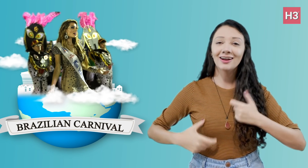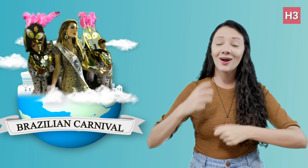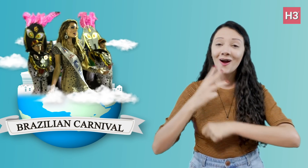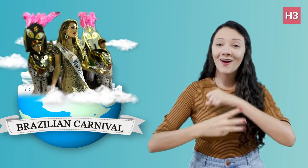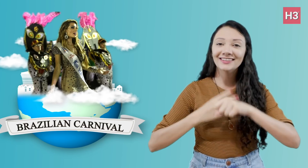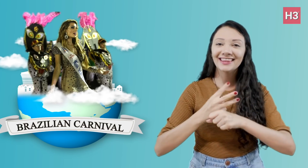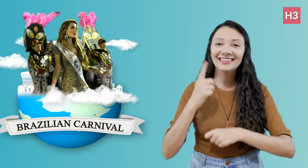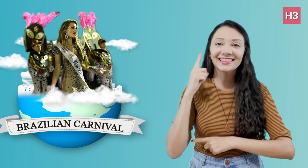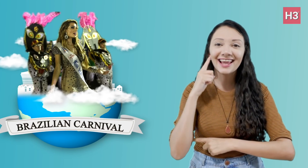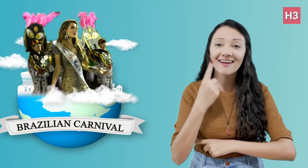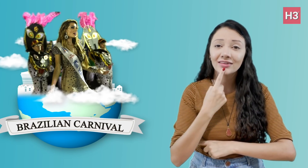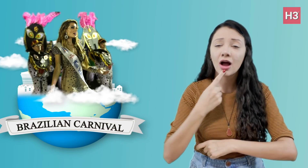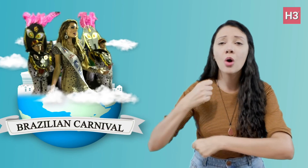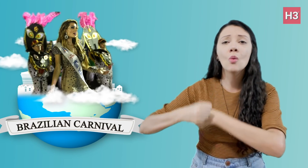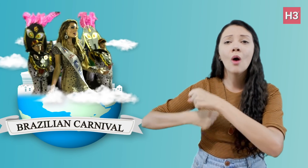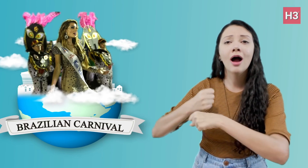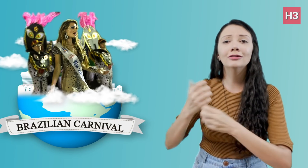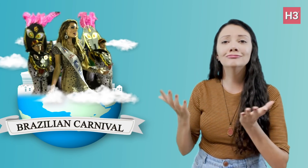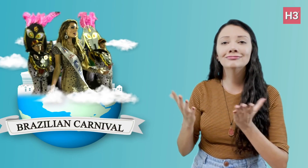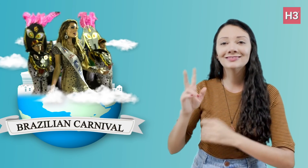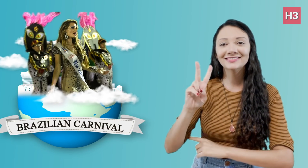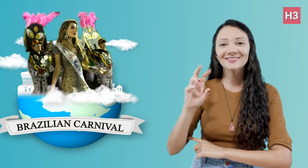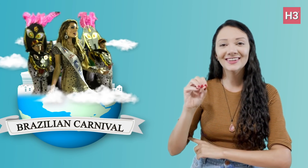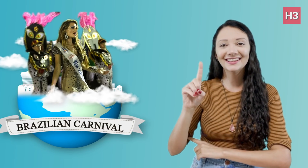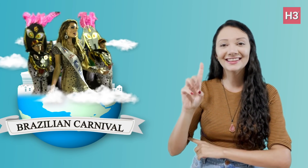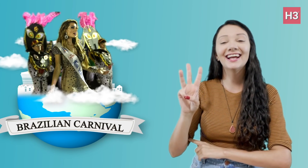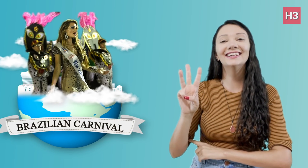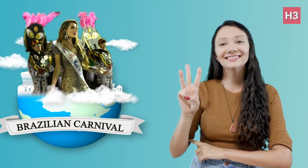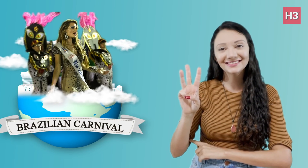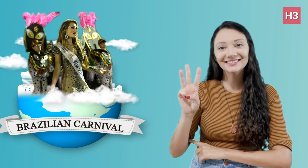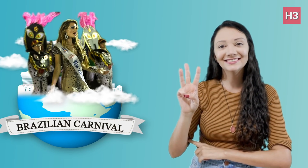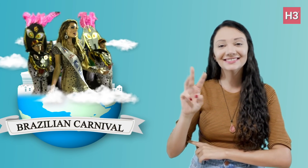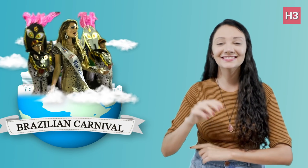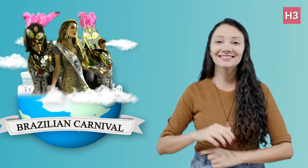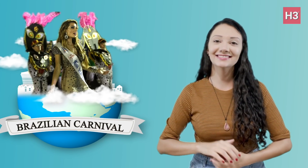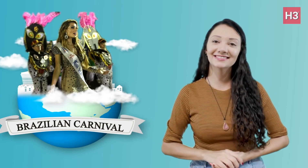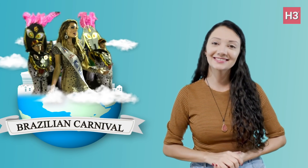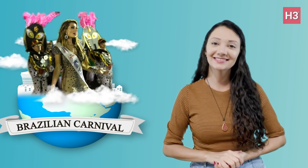was invited to be the carnival queen.